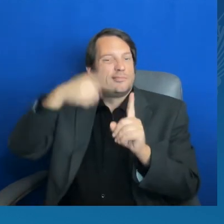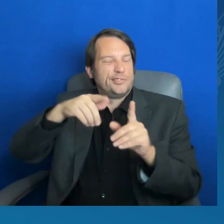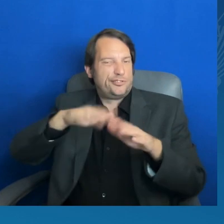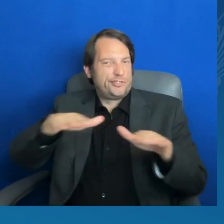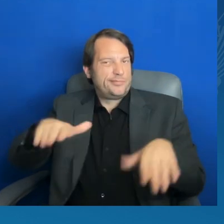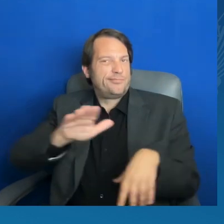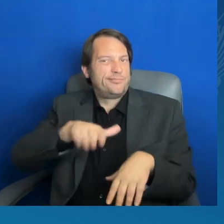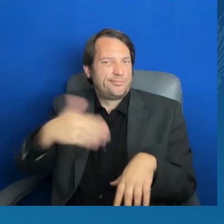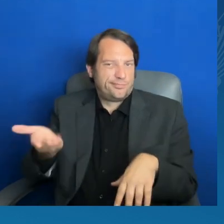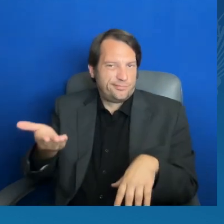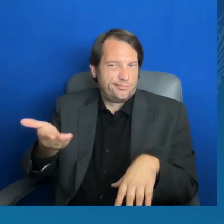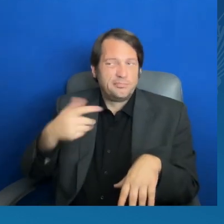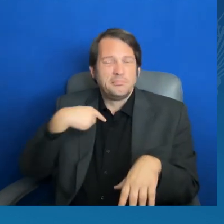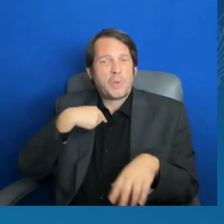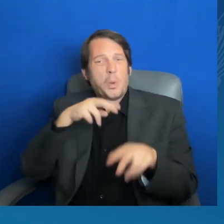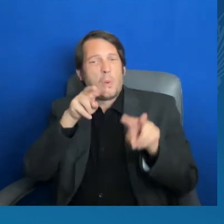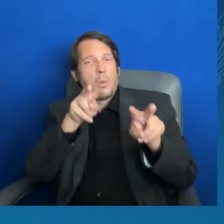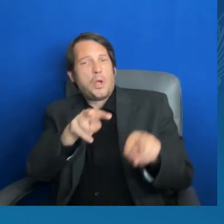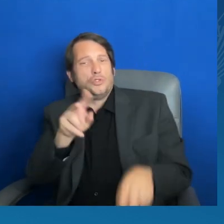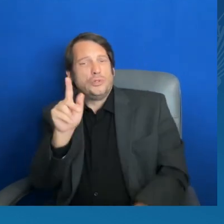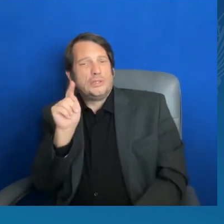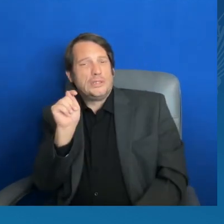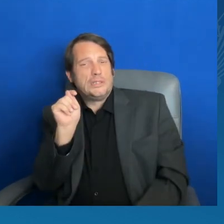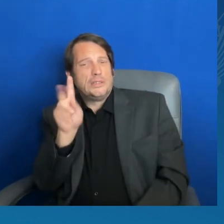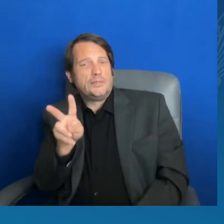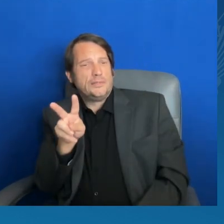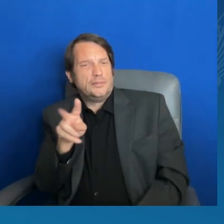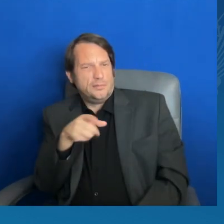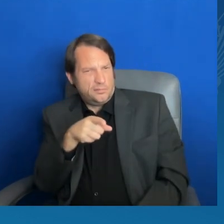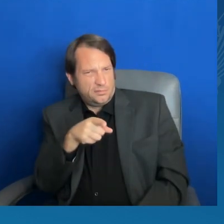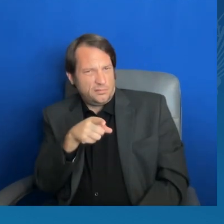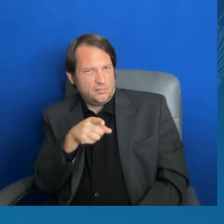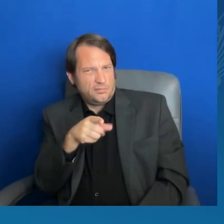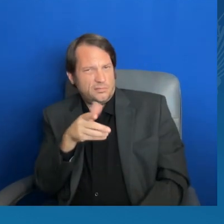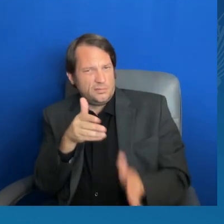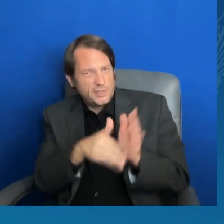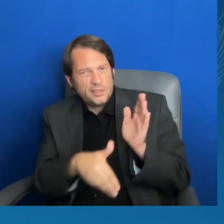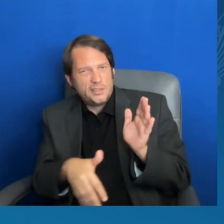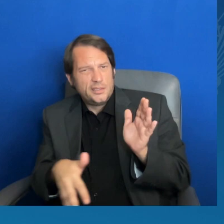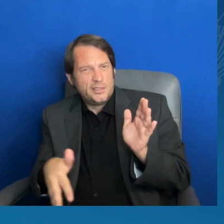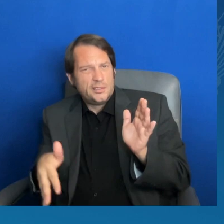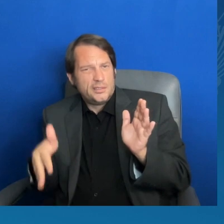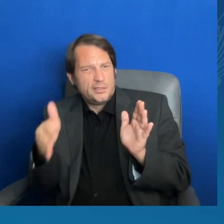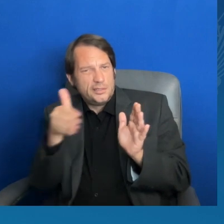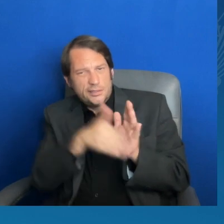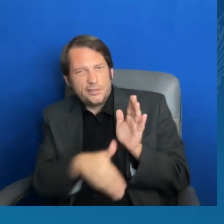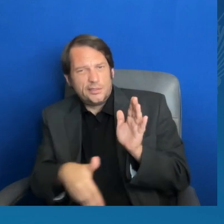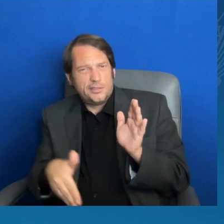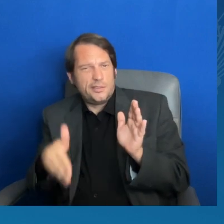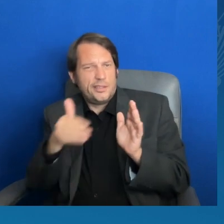And it doesn't even take into account the daily gun violence and the stories that never even get a headline. The Vice President: Absolutely right. Ms. Ferrell-Zabala: We know in this room